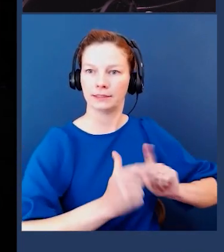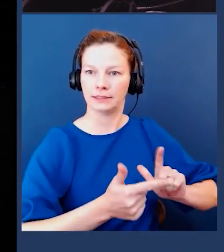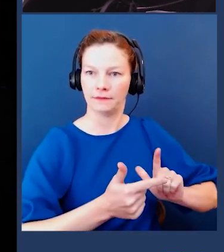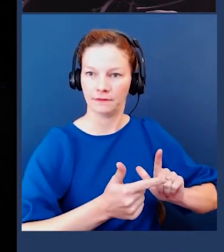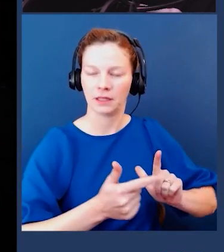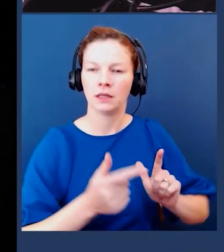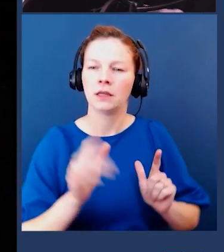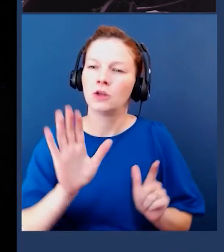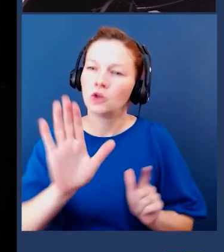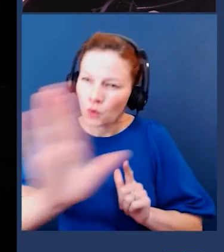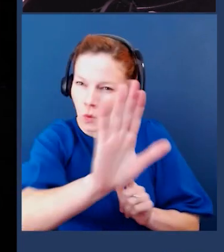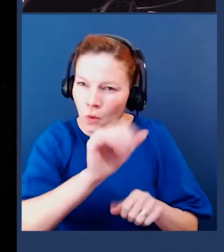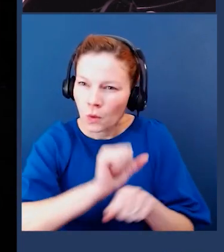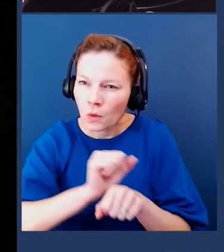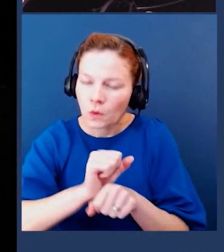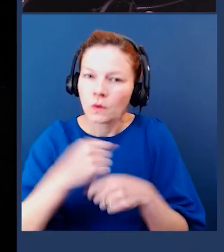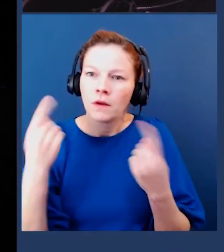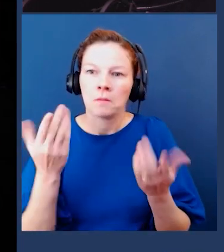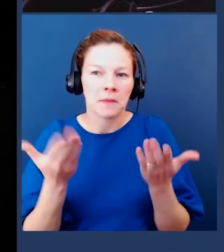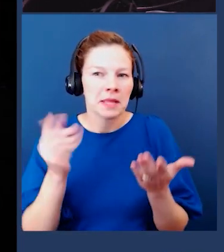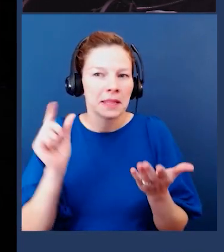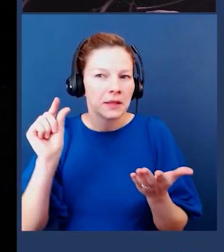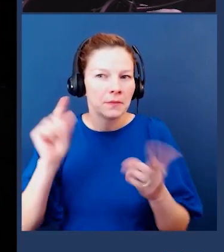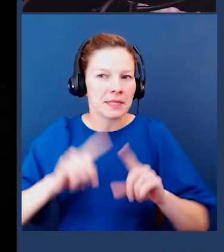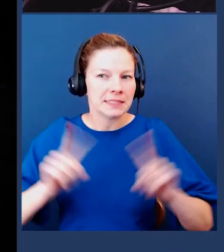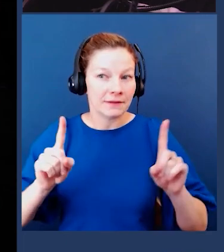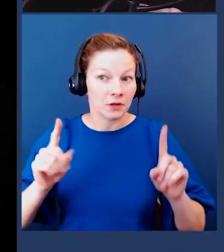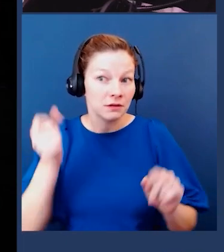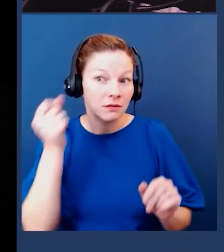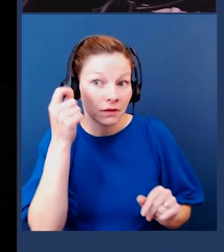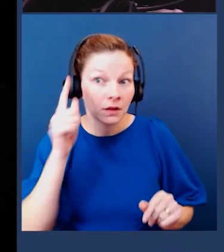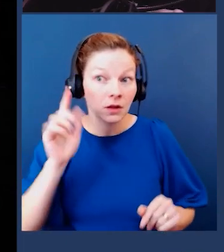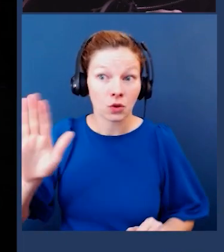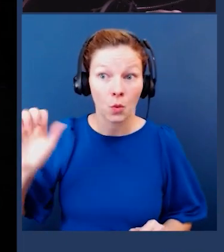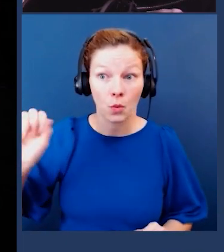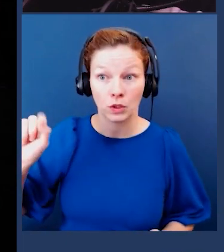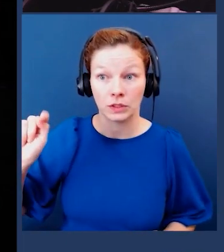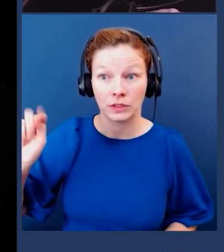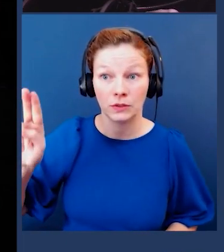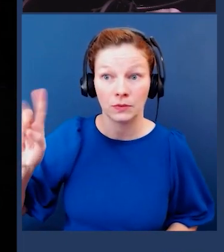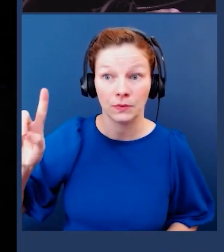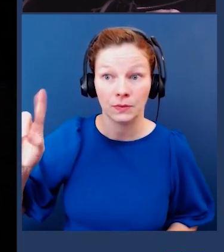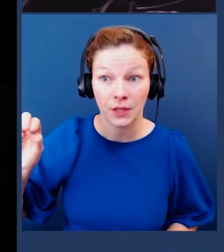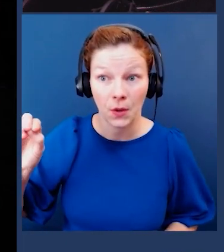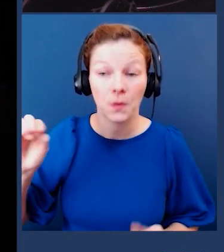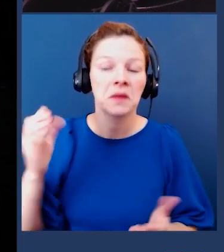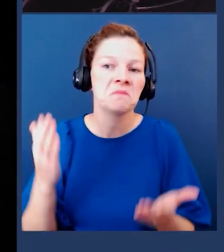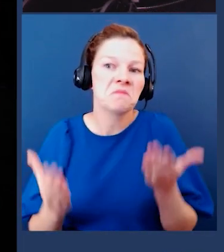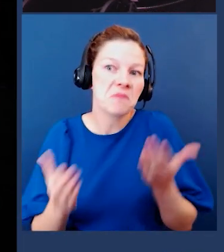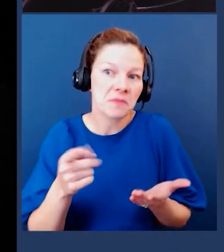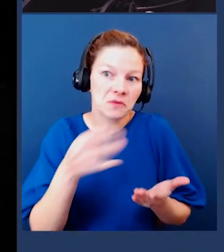Yet for many of your studio, this is may start to become some client and some project you start getting.